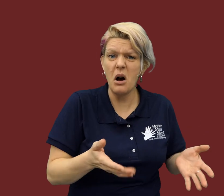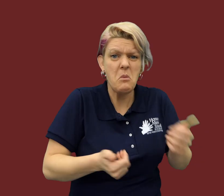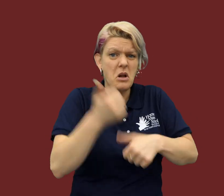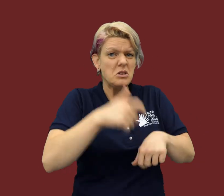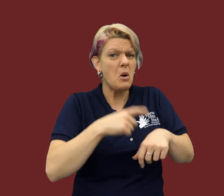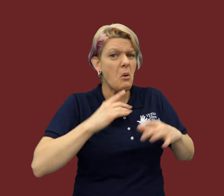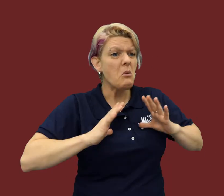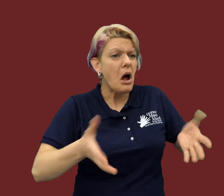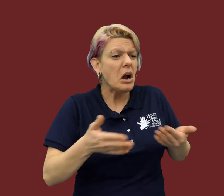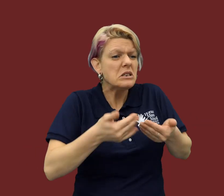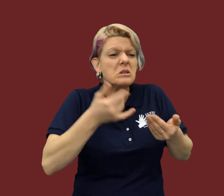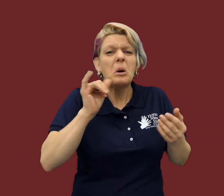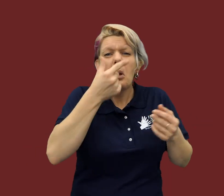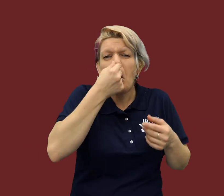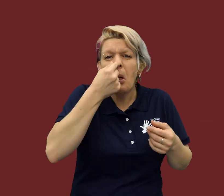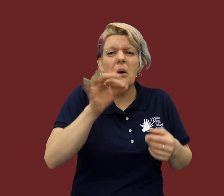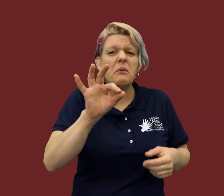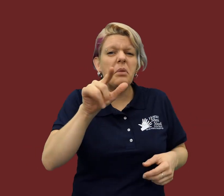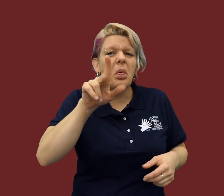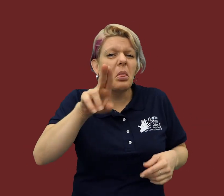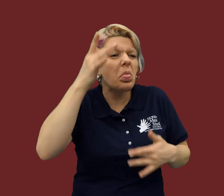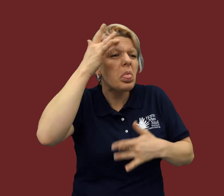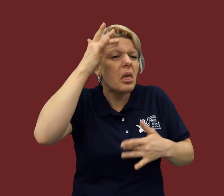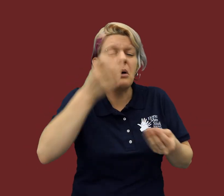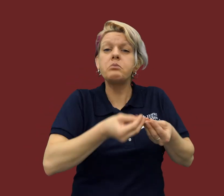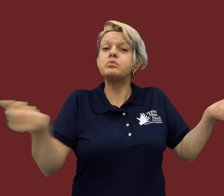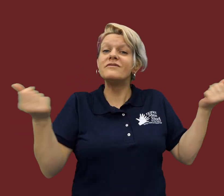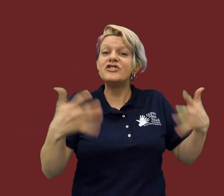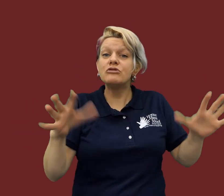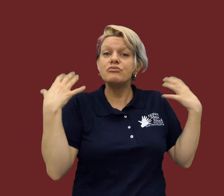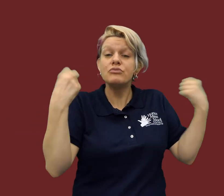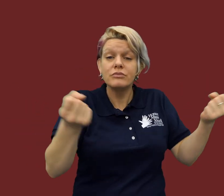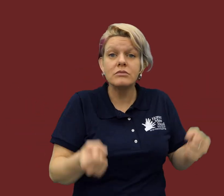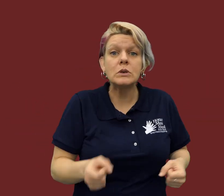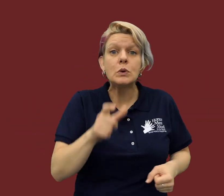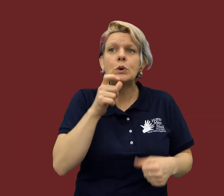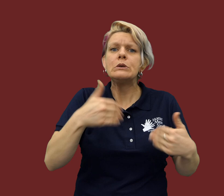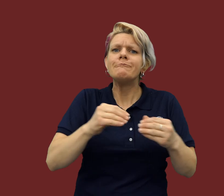Most people experience slight or moderate flu-like symptoms. Those at risk are older